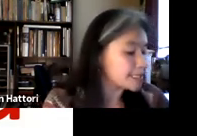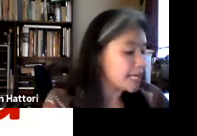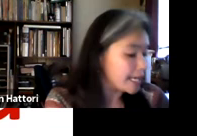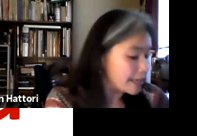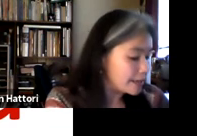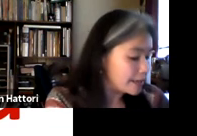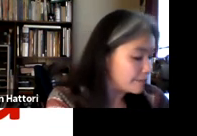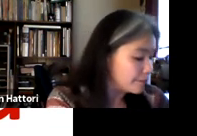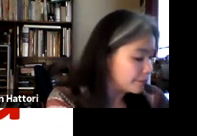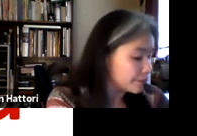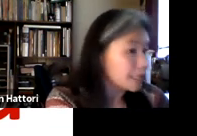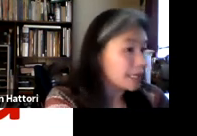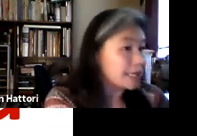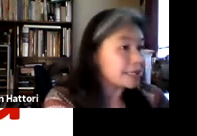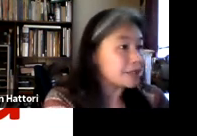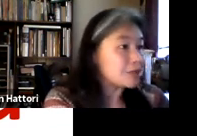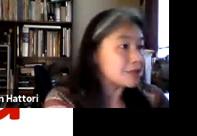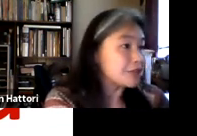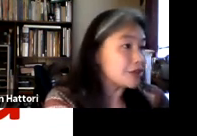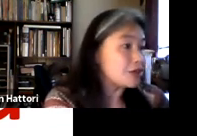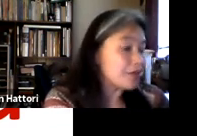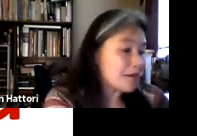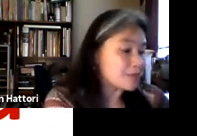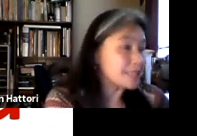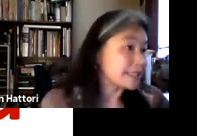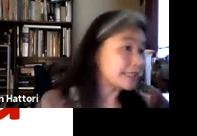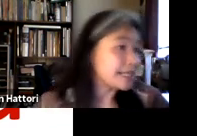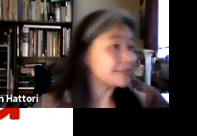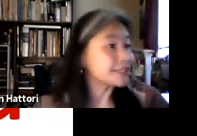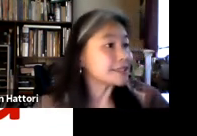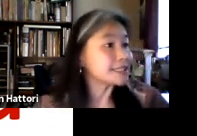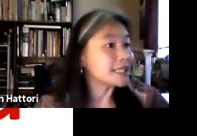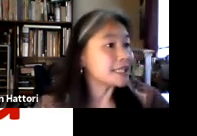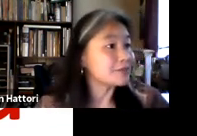around there. It's pretty dry and dusty. There was a town